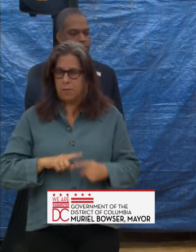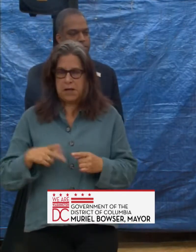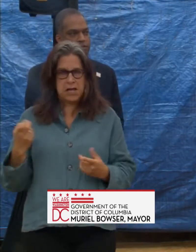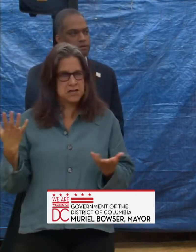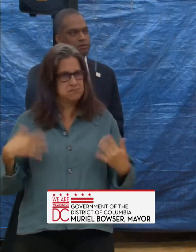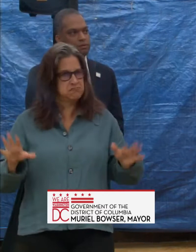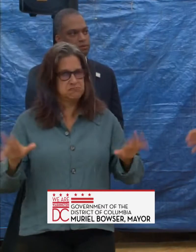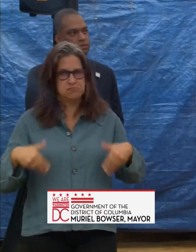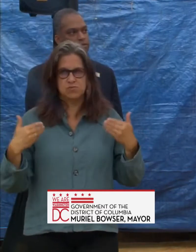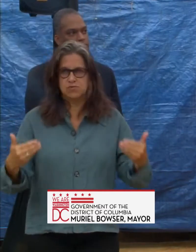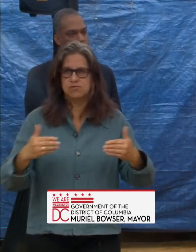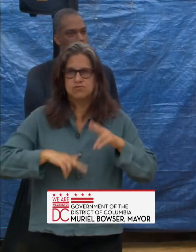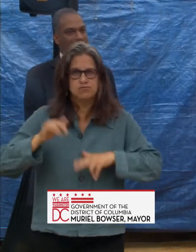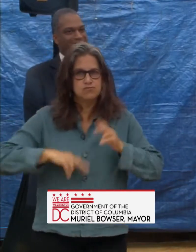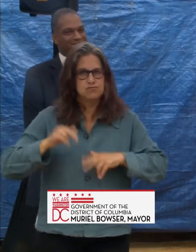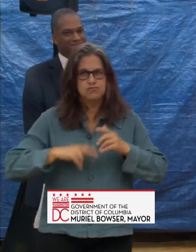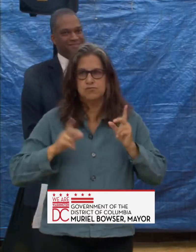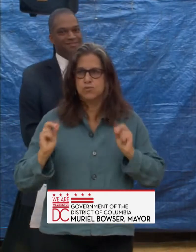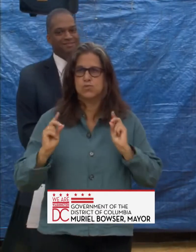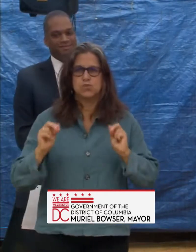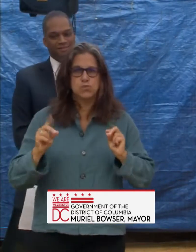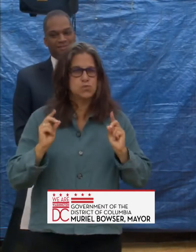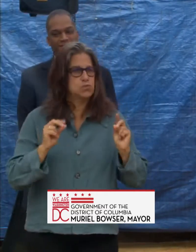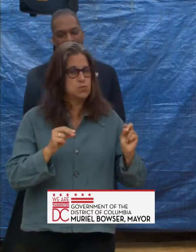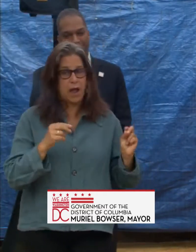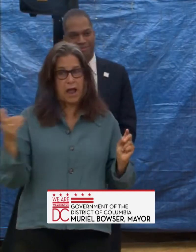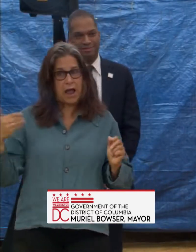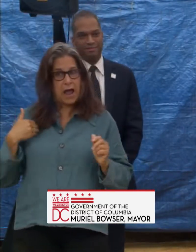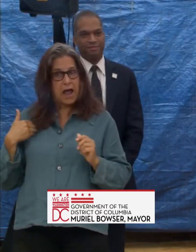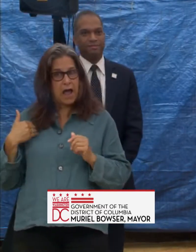WAS WORKING ON ANOTHER PROJECT, GETTING RE-ELECTED, HE STOOD